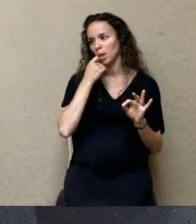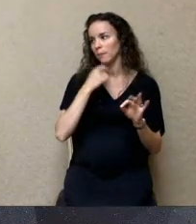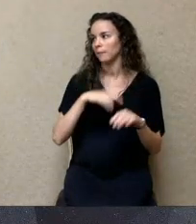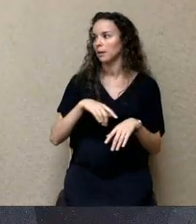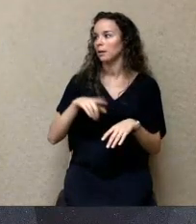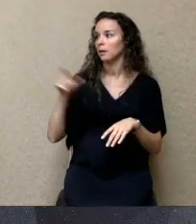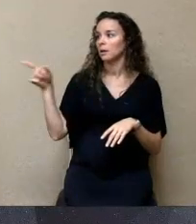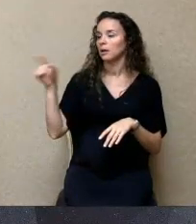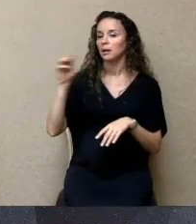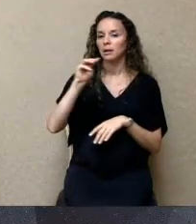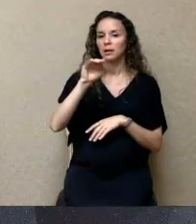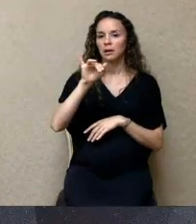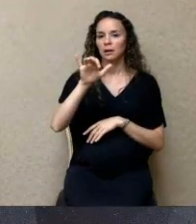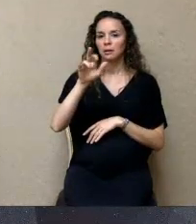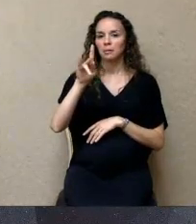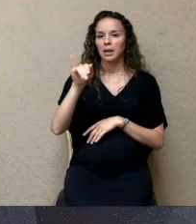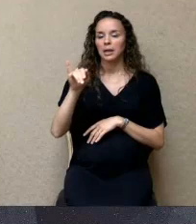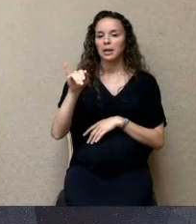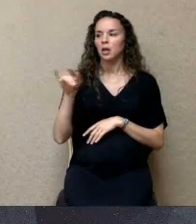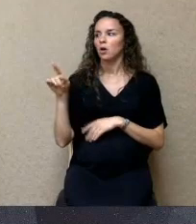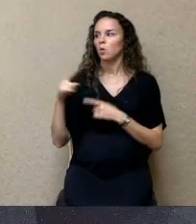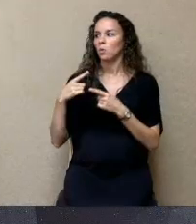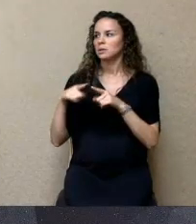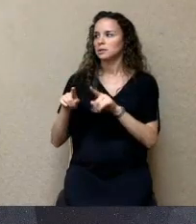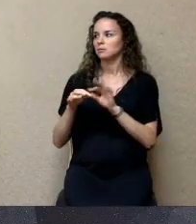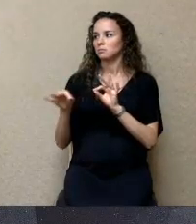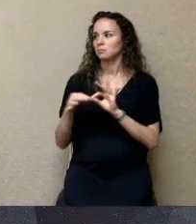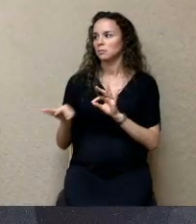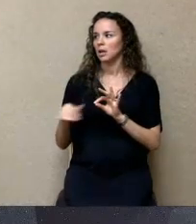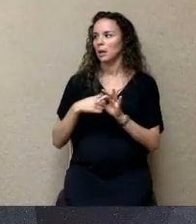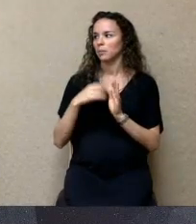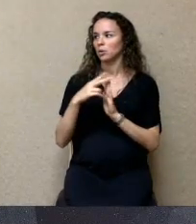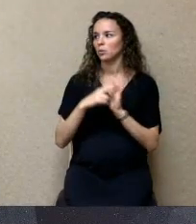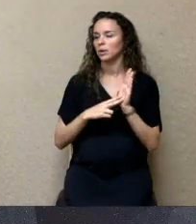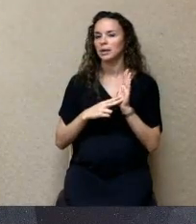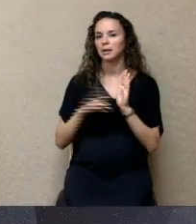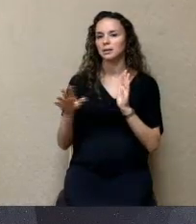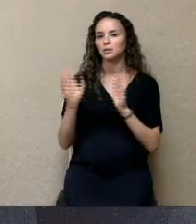read the presenter contact information. Mike Hipple.